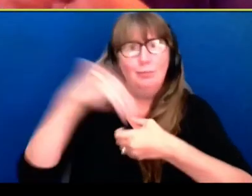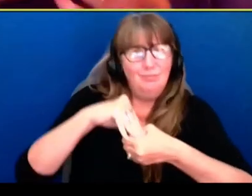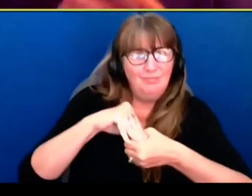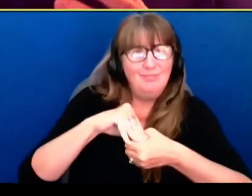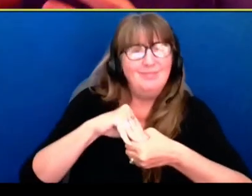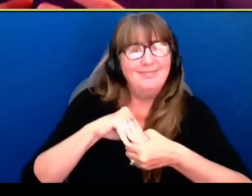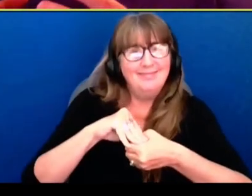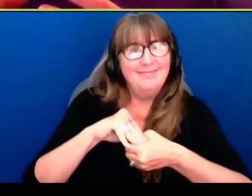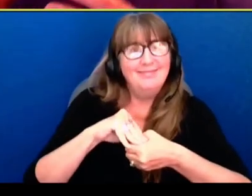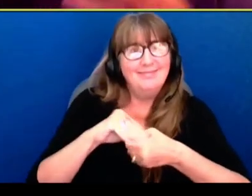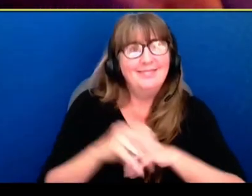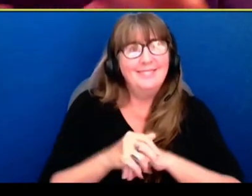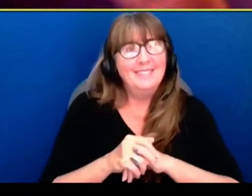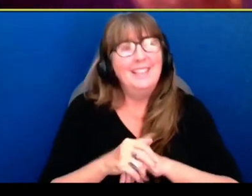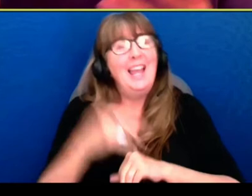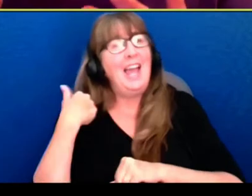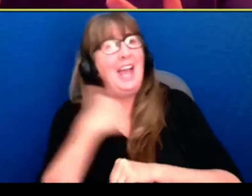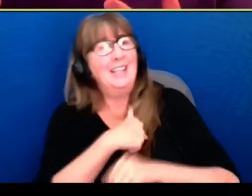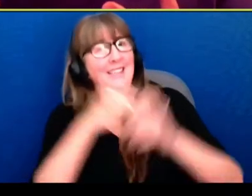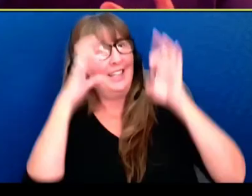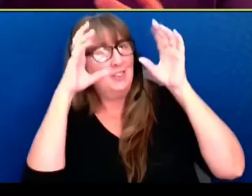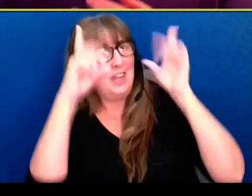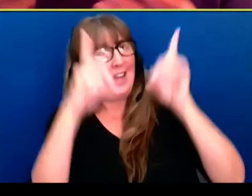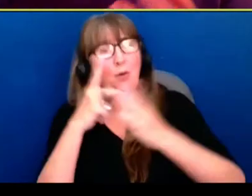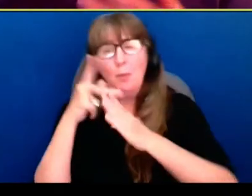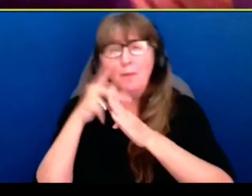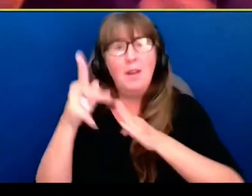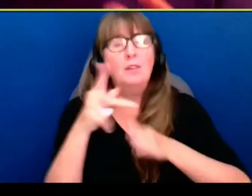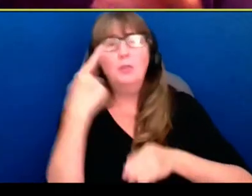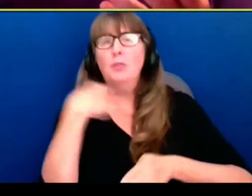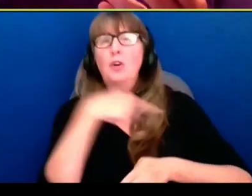As educational professional schools a very comfortable place for teachers, administrators,